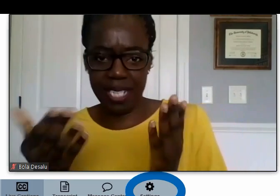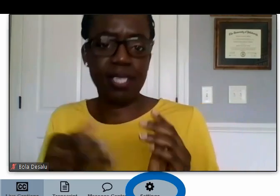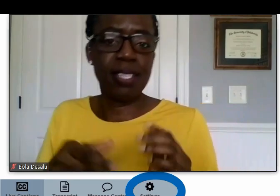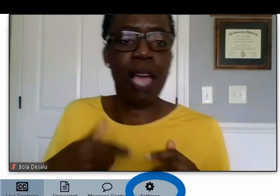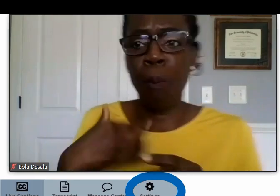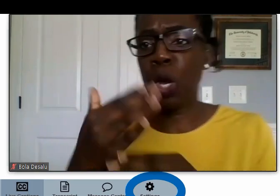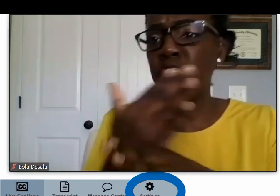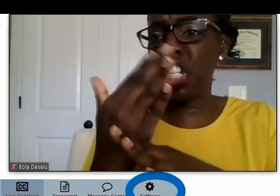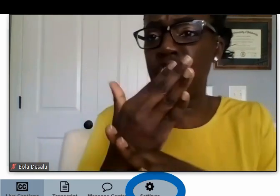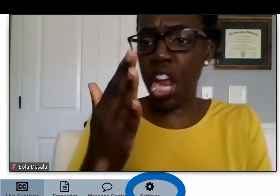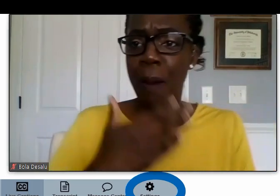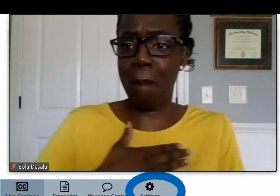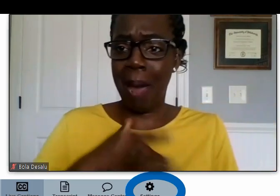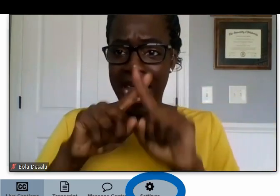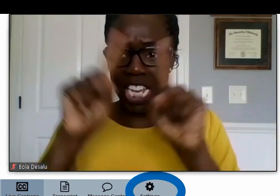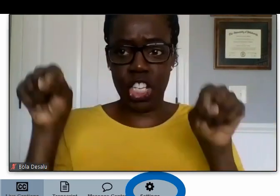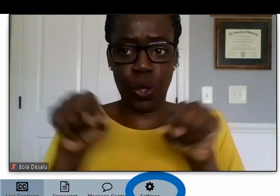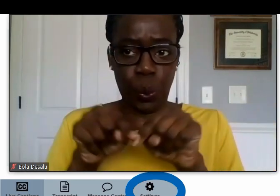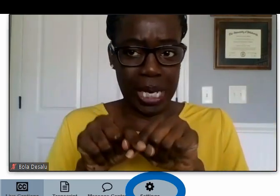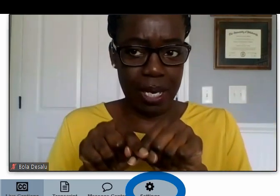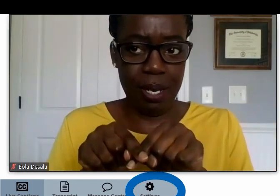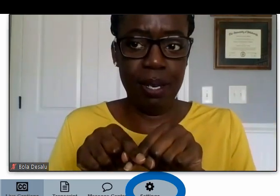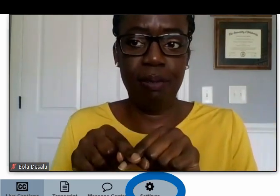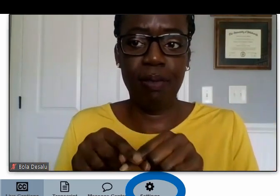and few other things that will be inclusive in this particular demo.